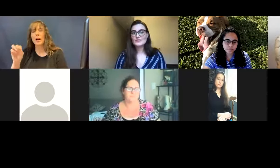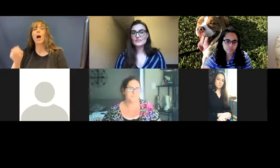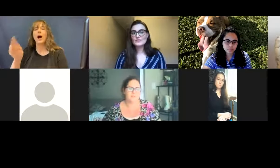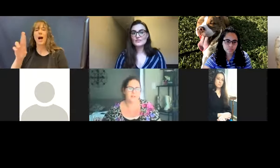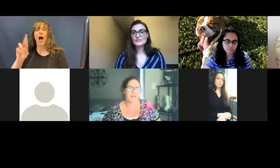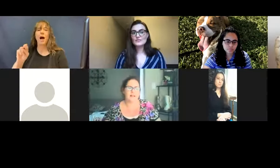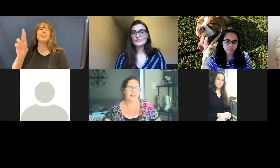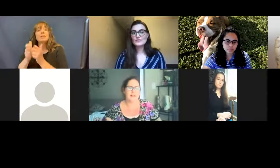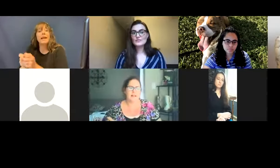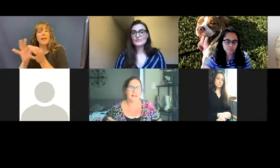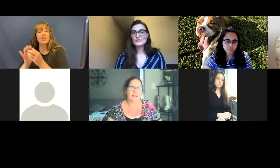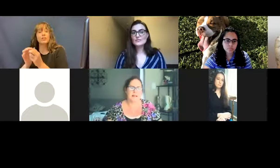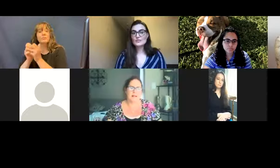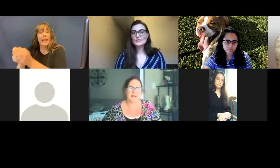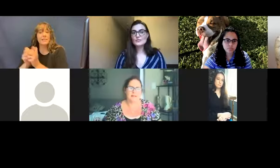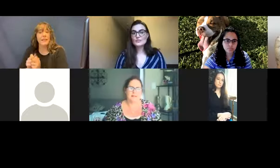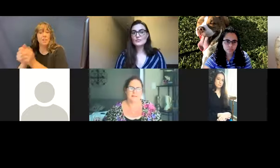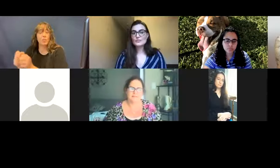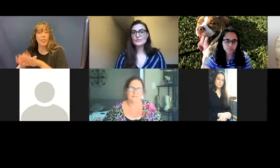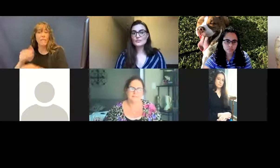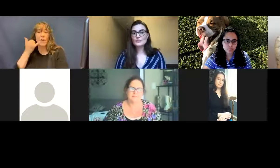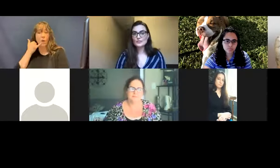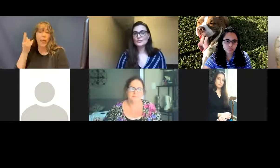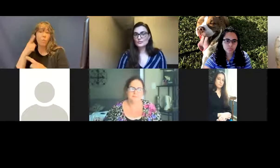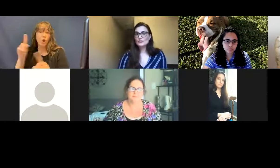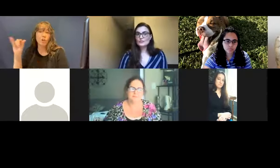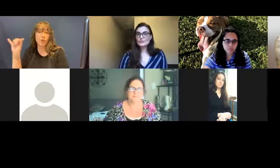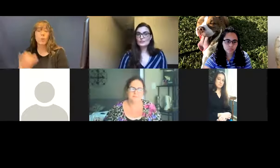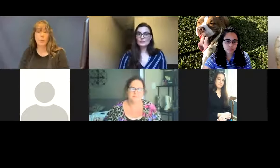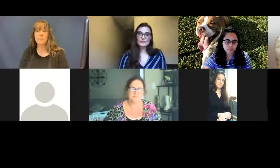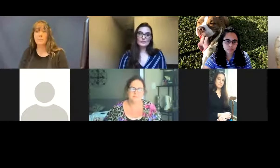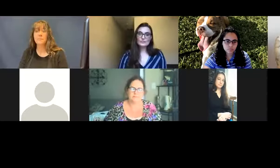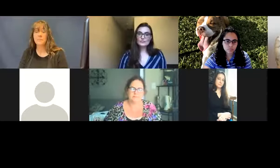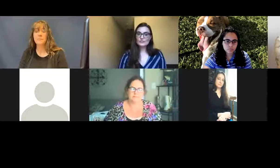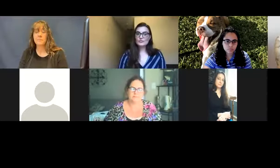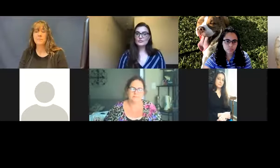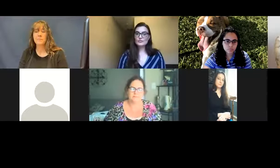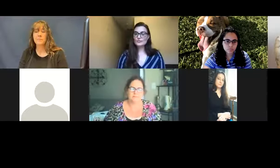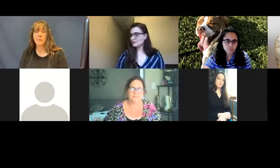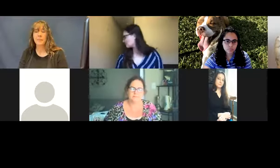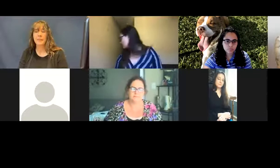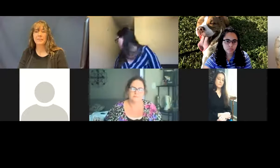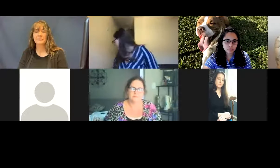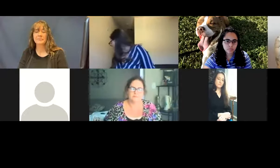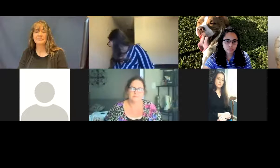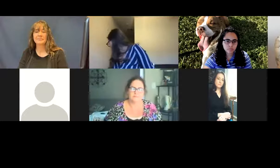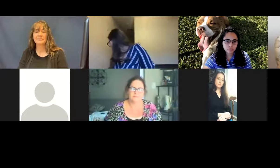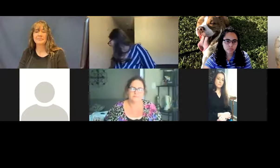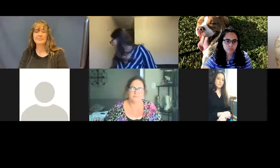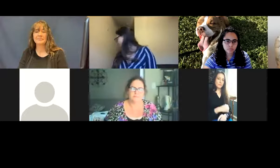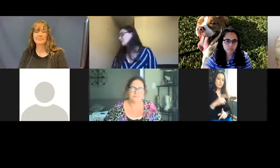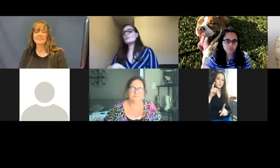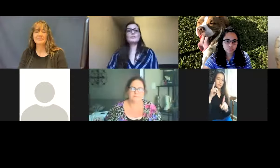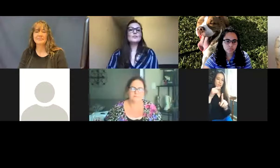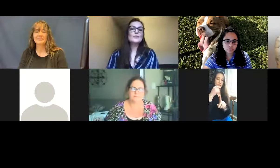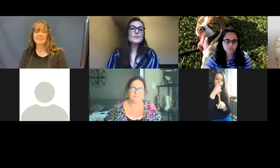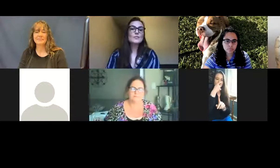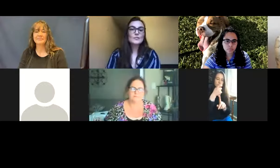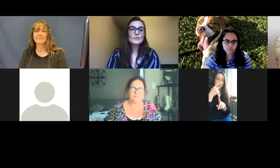too, with the phone. >> DR. JENNIFER MILLER: And it's interesting